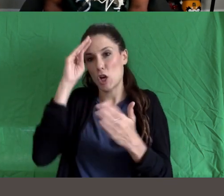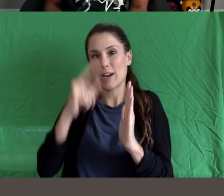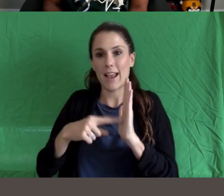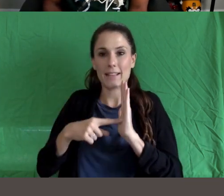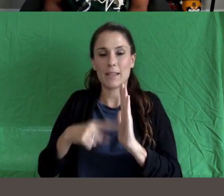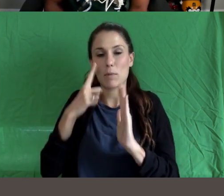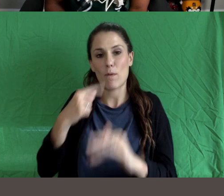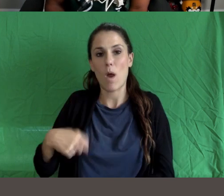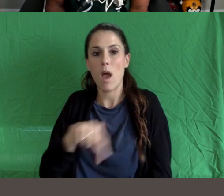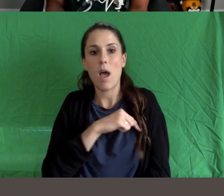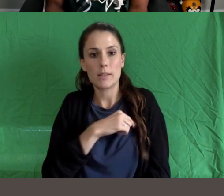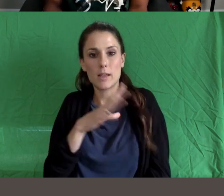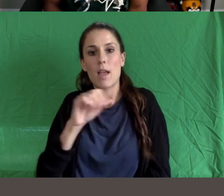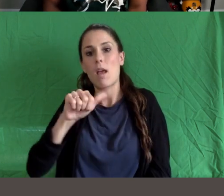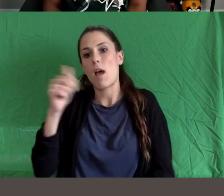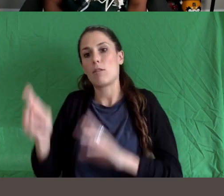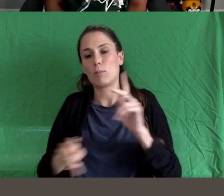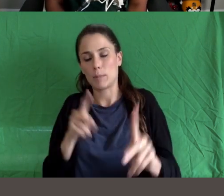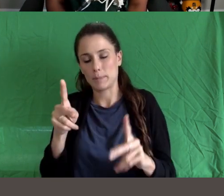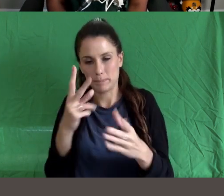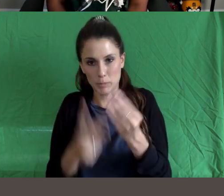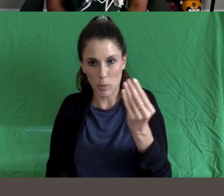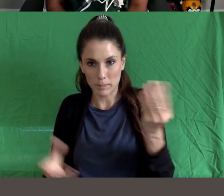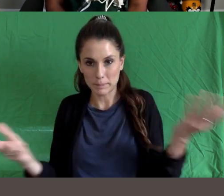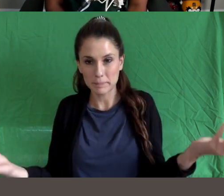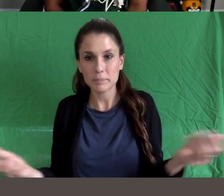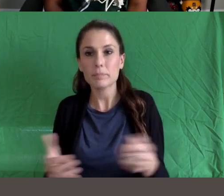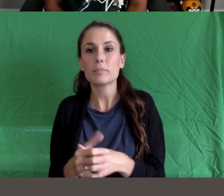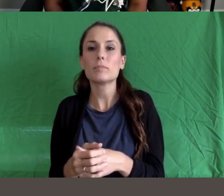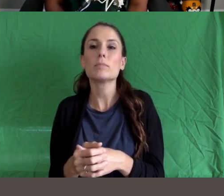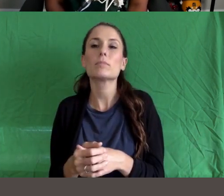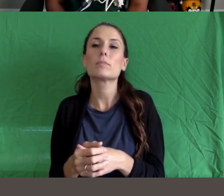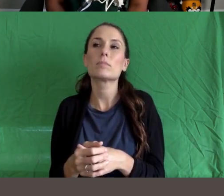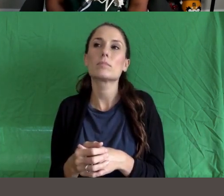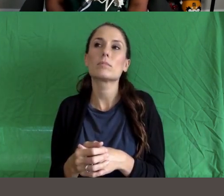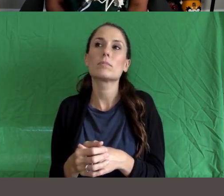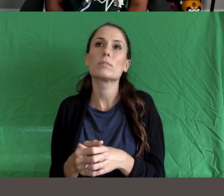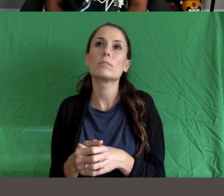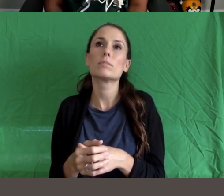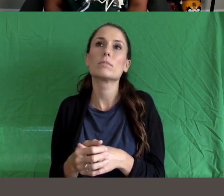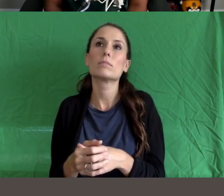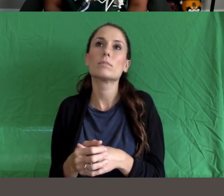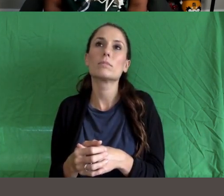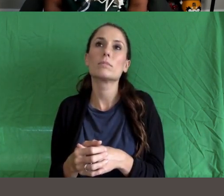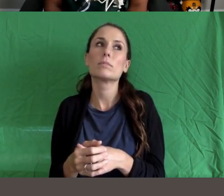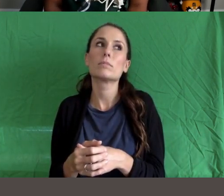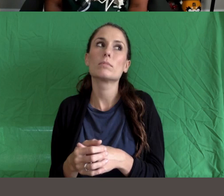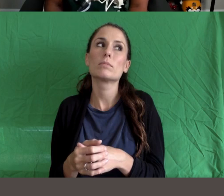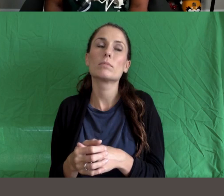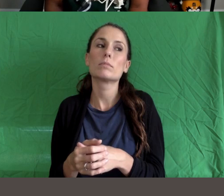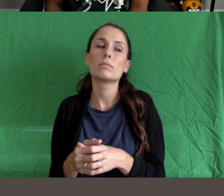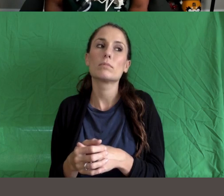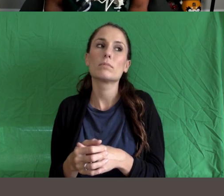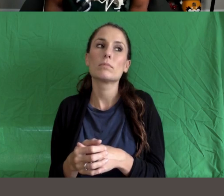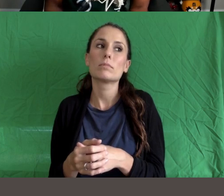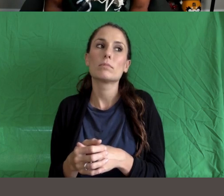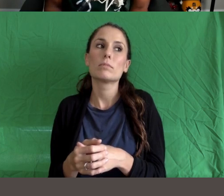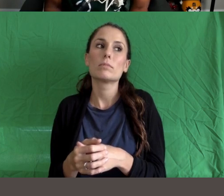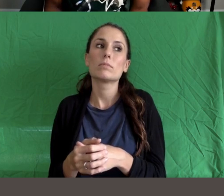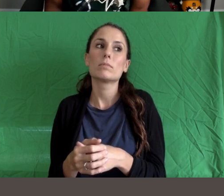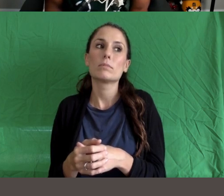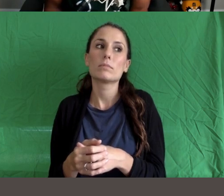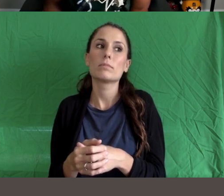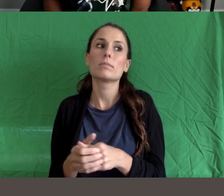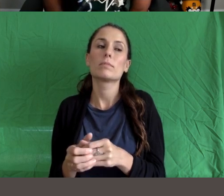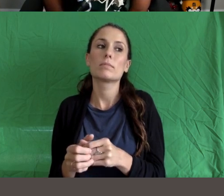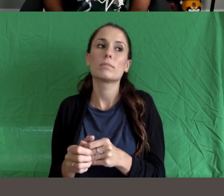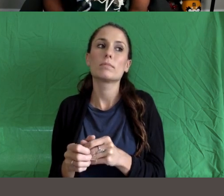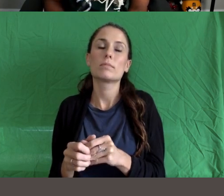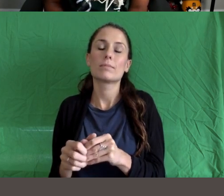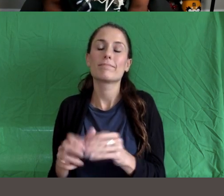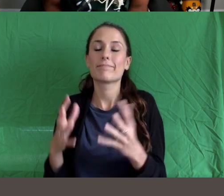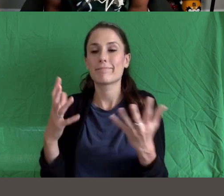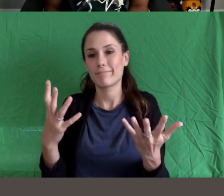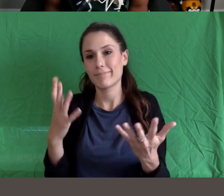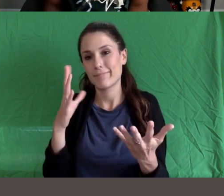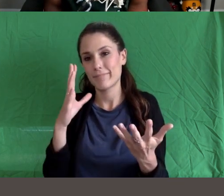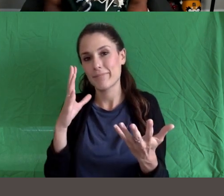for us and for others. Now, I would be remiss to be giving a video game talk and not talk about